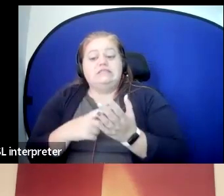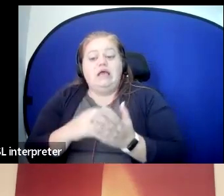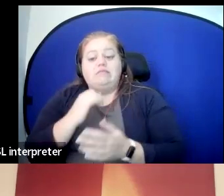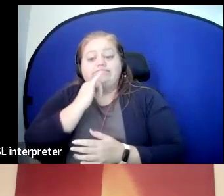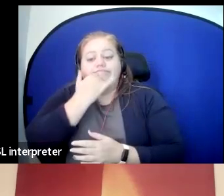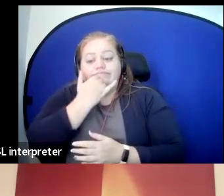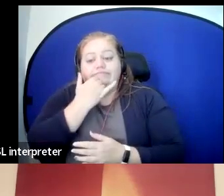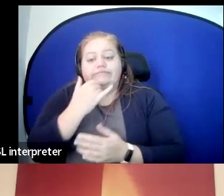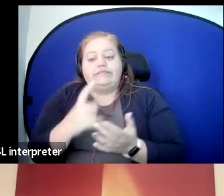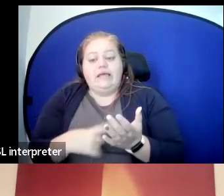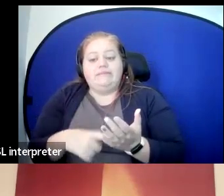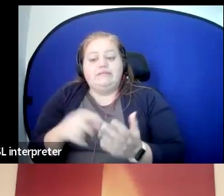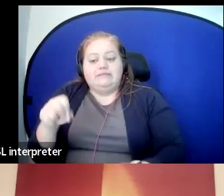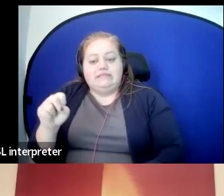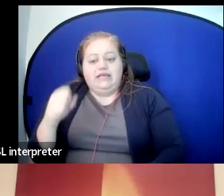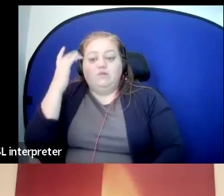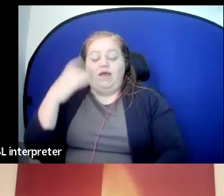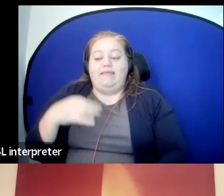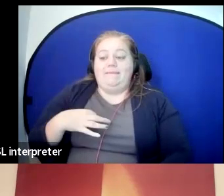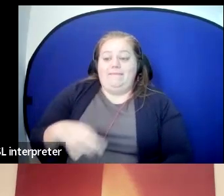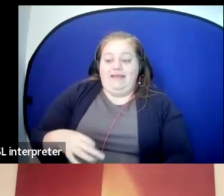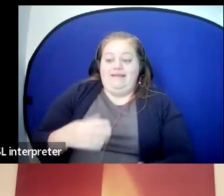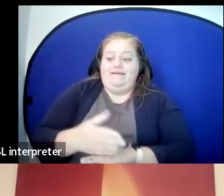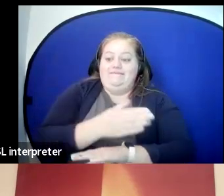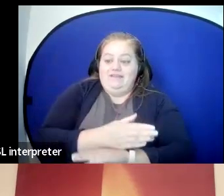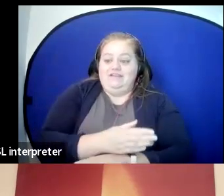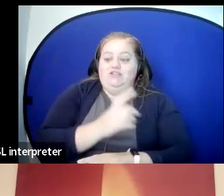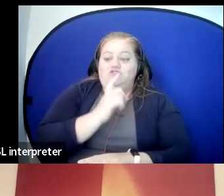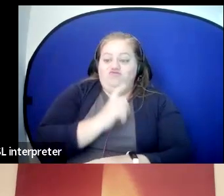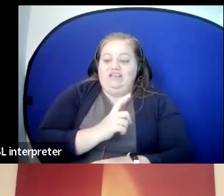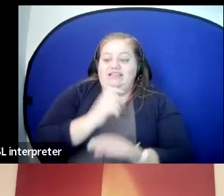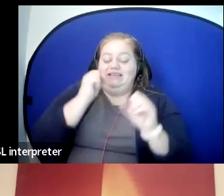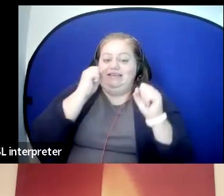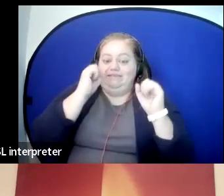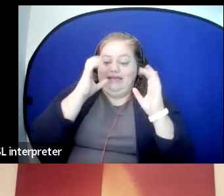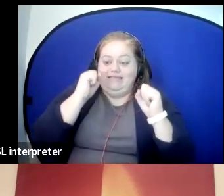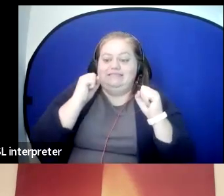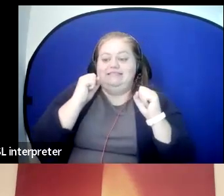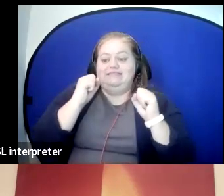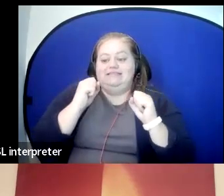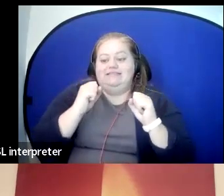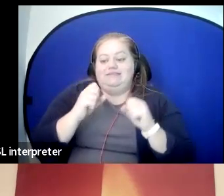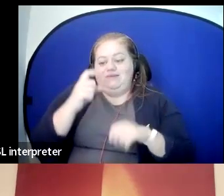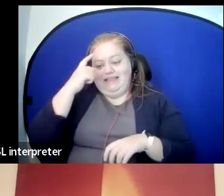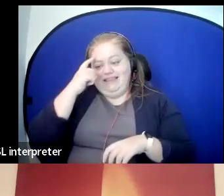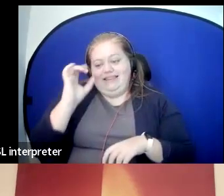because the benefit that it brings them is disproportionate. So I think that that's something really